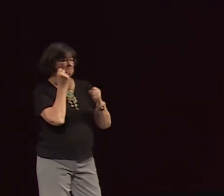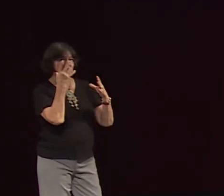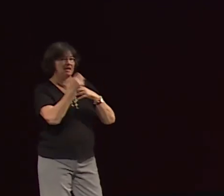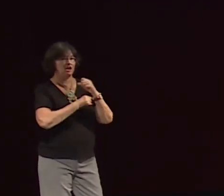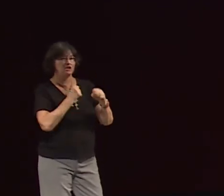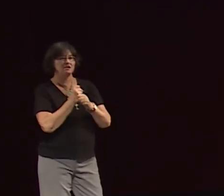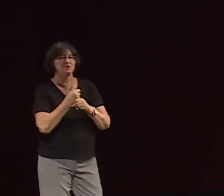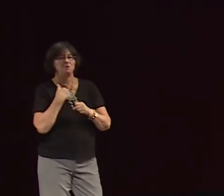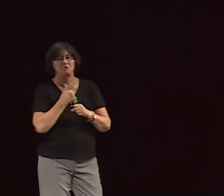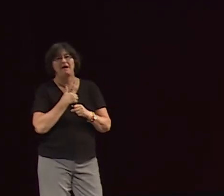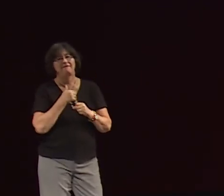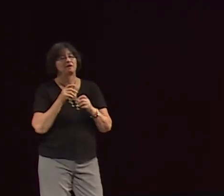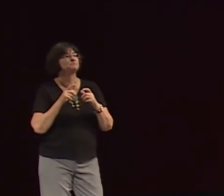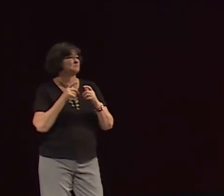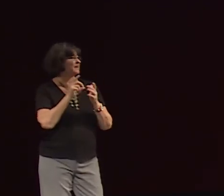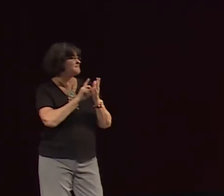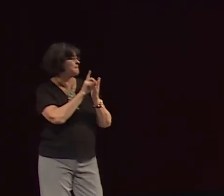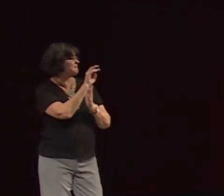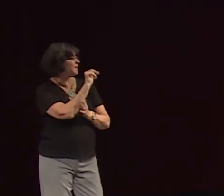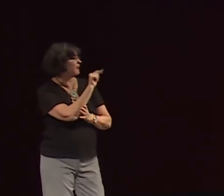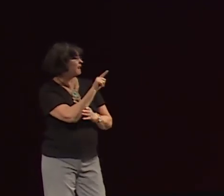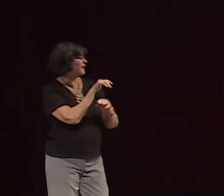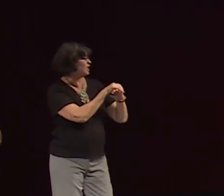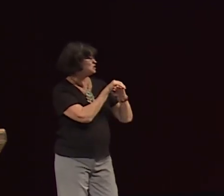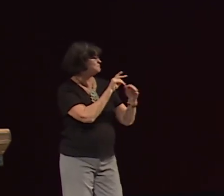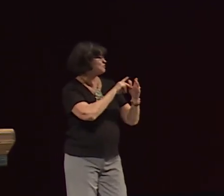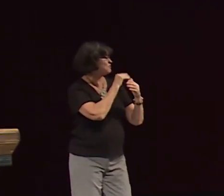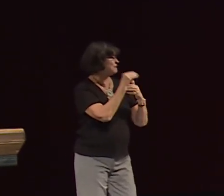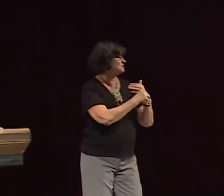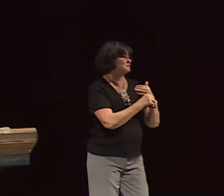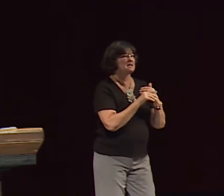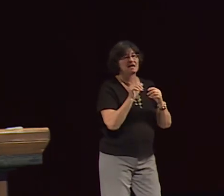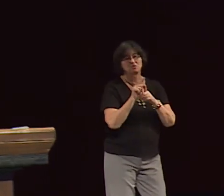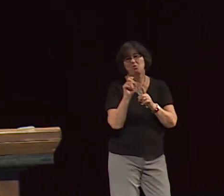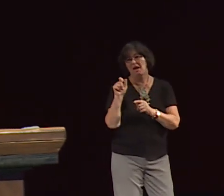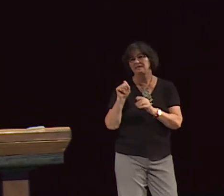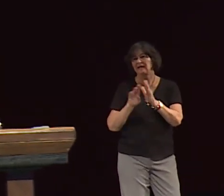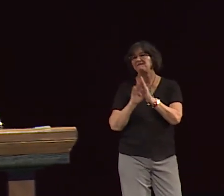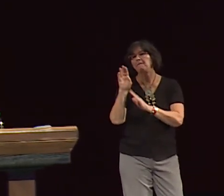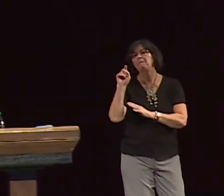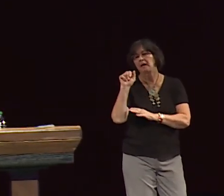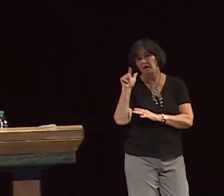and that has been a problem for a very long year... or a long time.